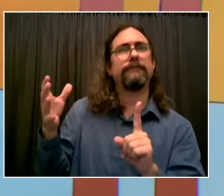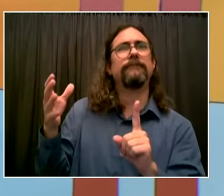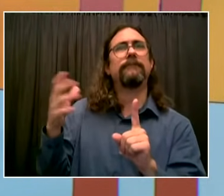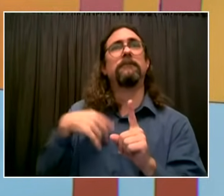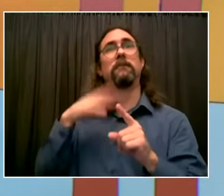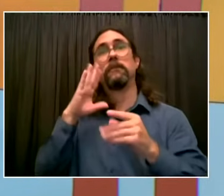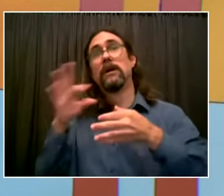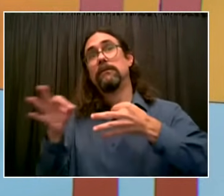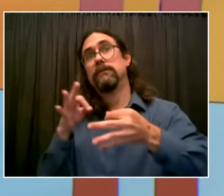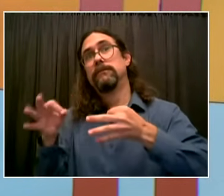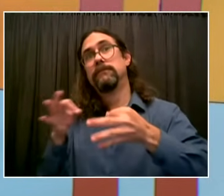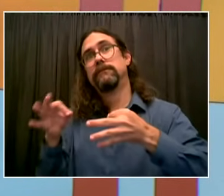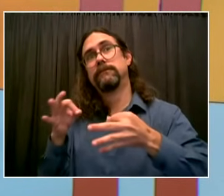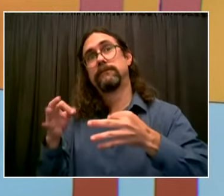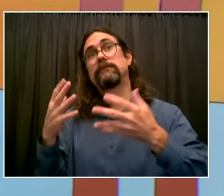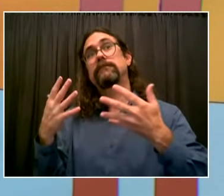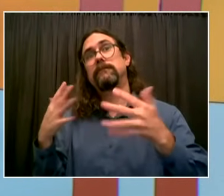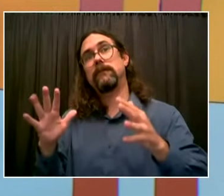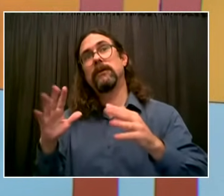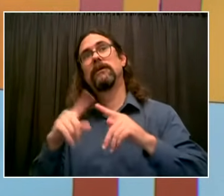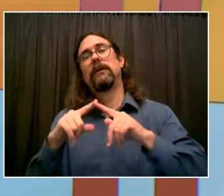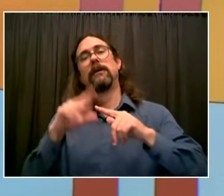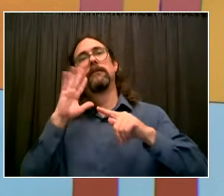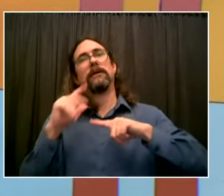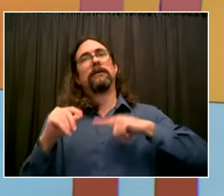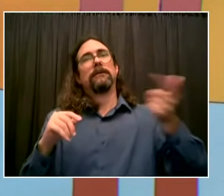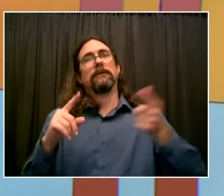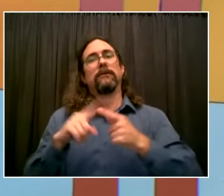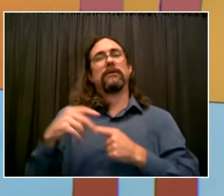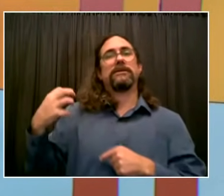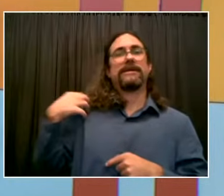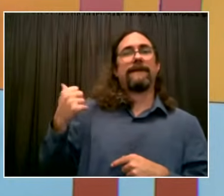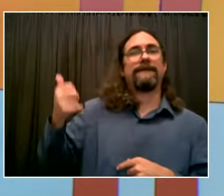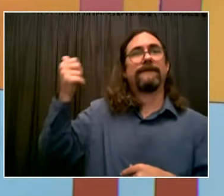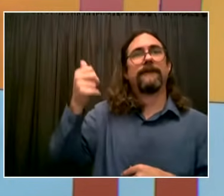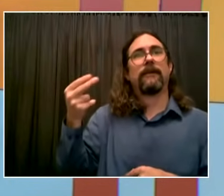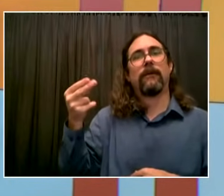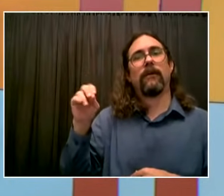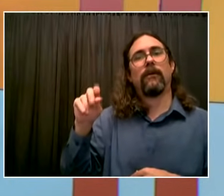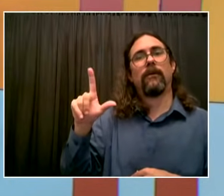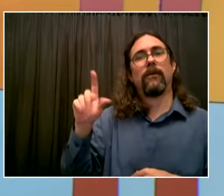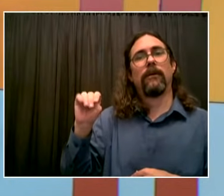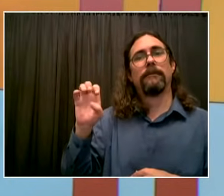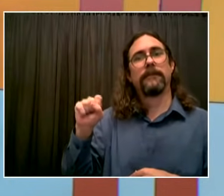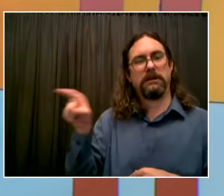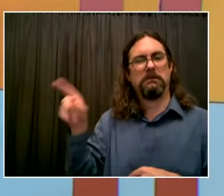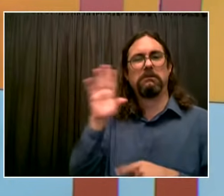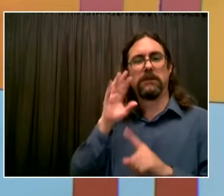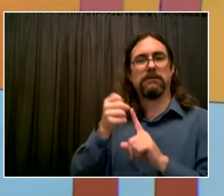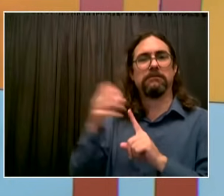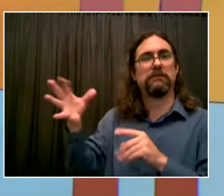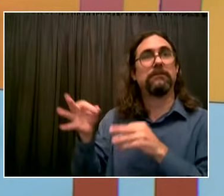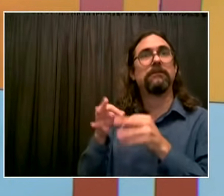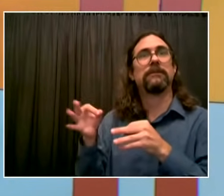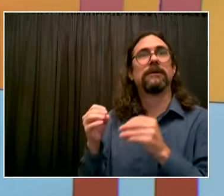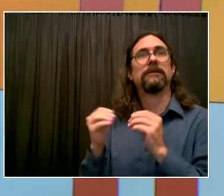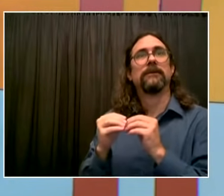HEAR FROM CHIEF HOLMES WHO IS PASSIONATELY PURSUING THIS PROJECT, BUT THE FRAME IS THIS.